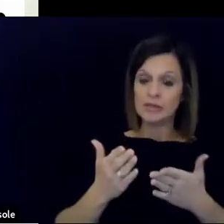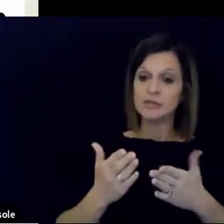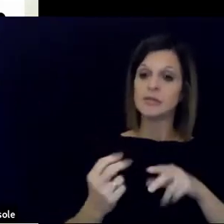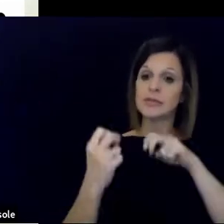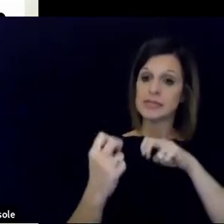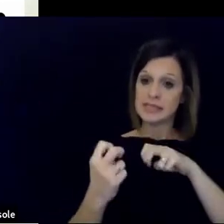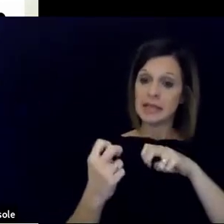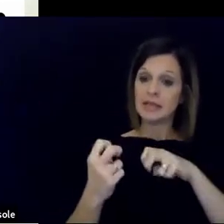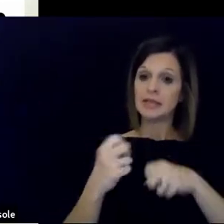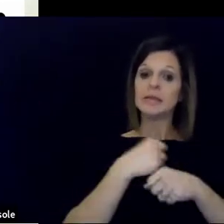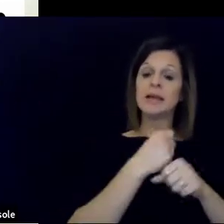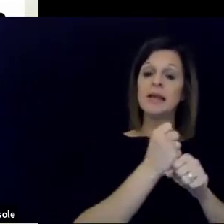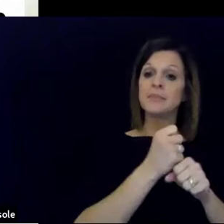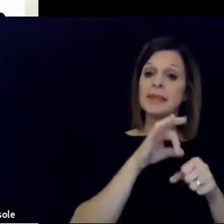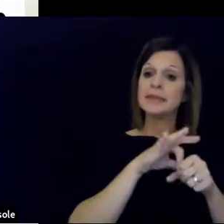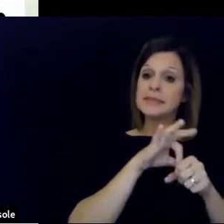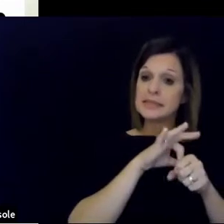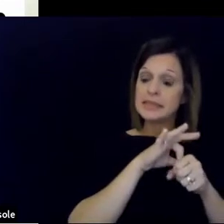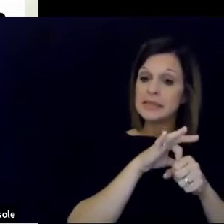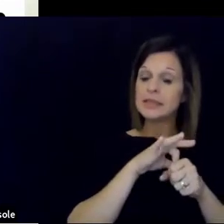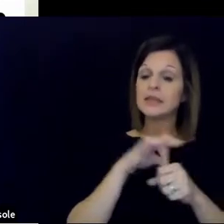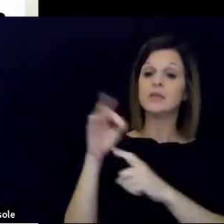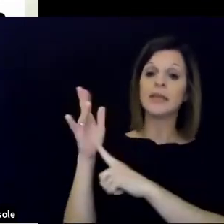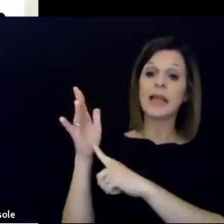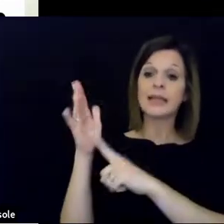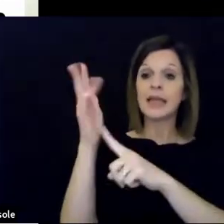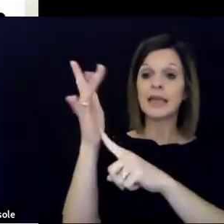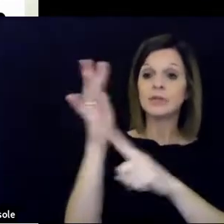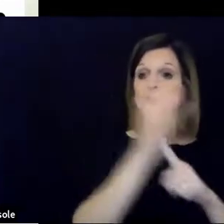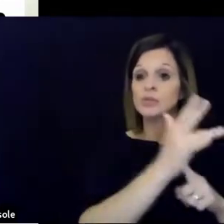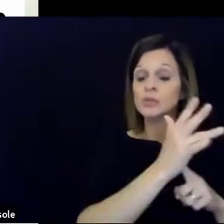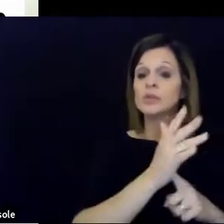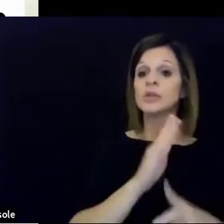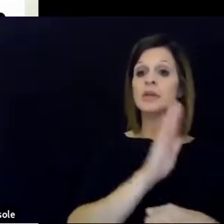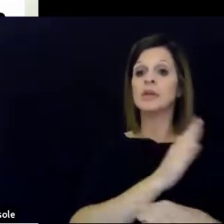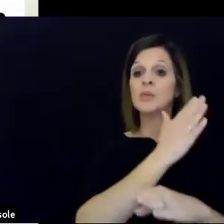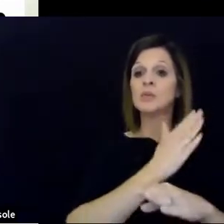We'd light some candles. We play some music and we cuddle on the couch."